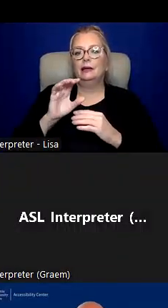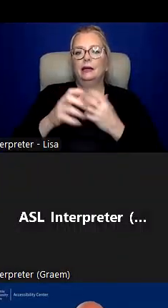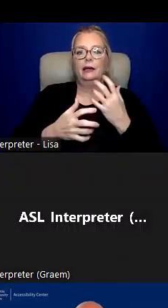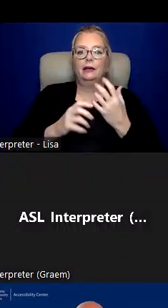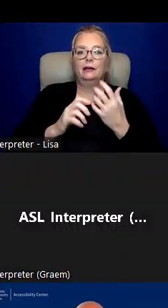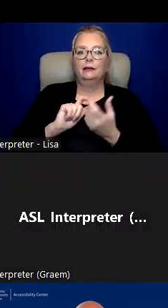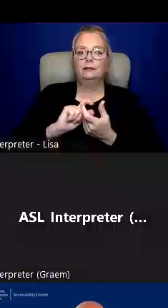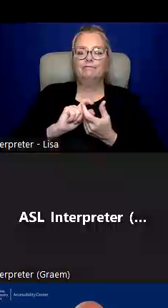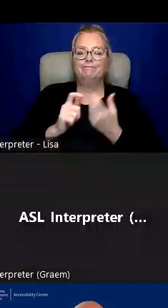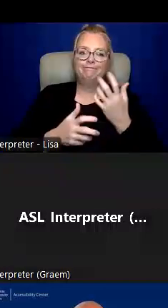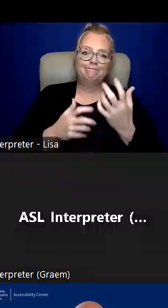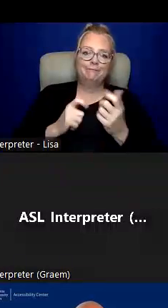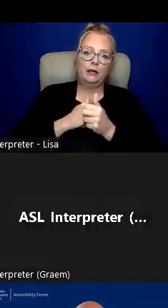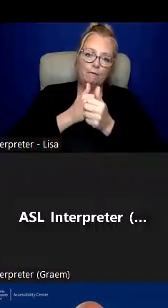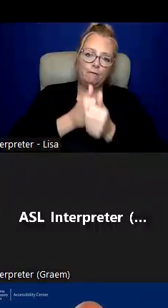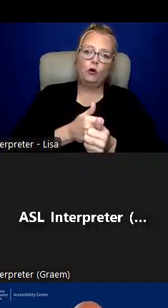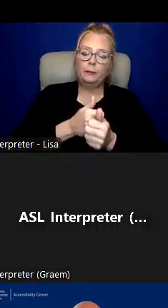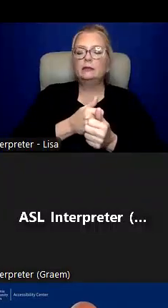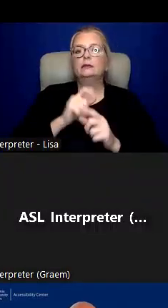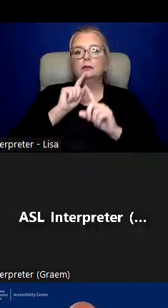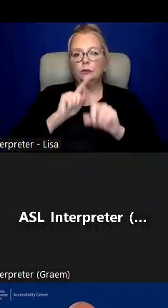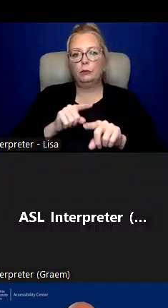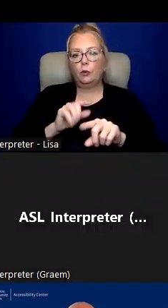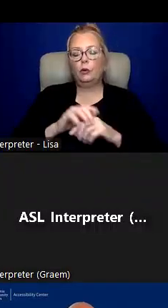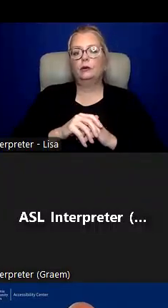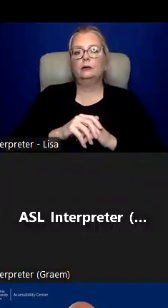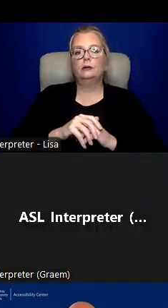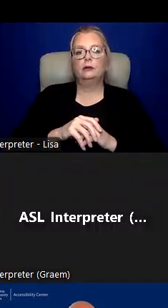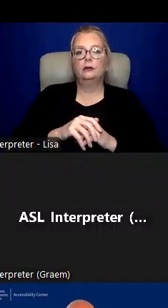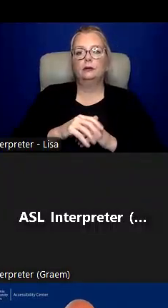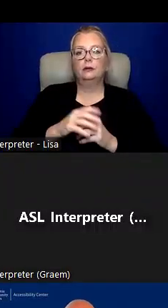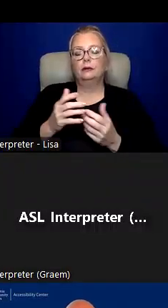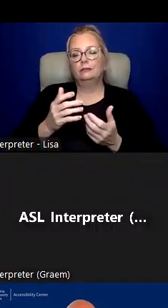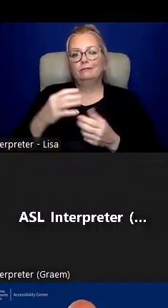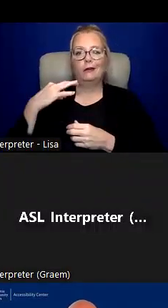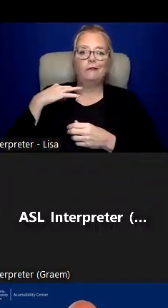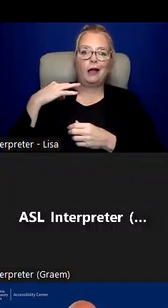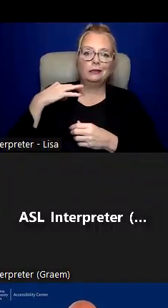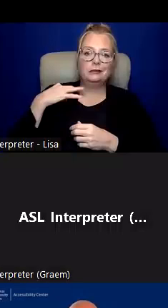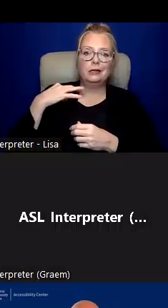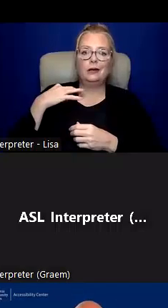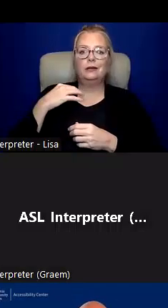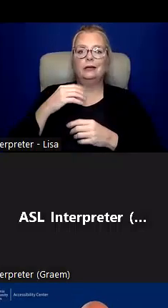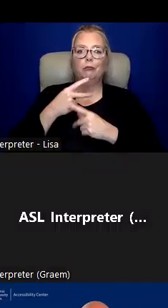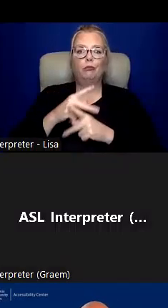by its old name, which is a VPAT, or Voluntary Product Accessibility Template. So the paperwork that I received didn't